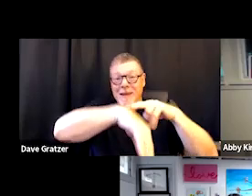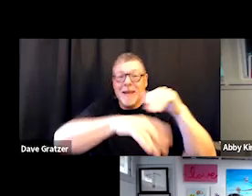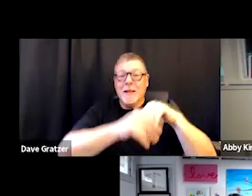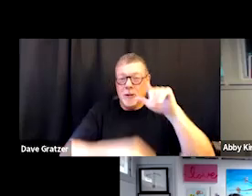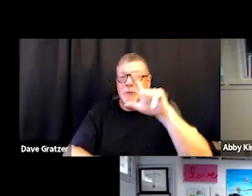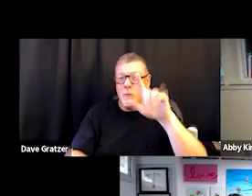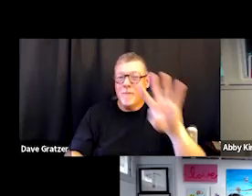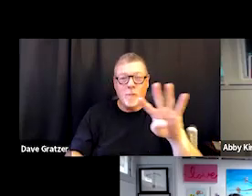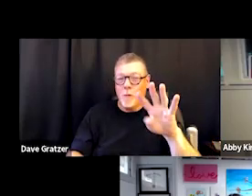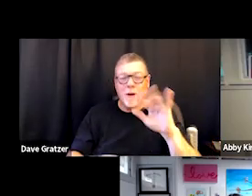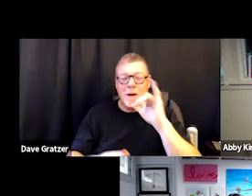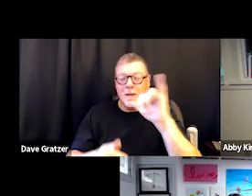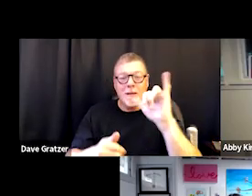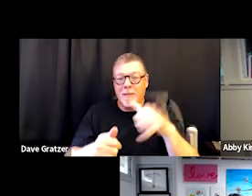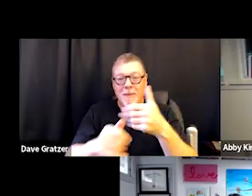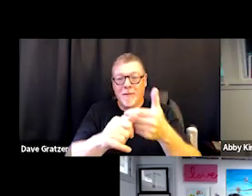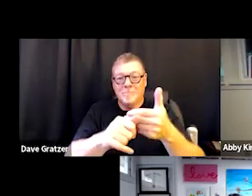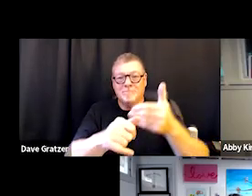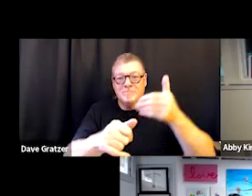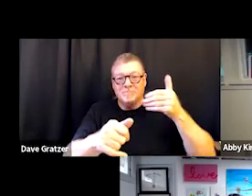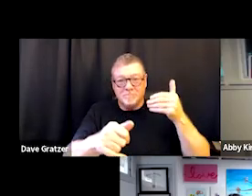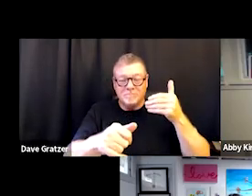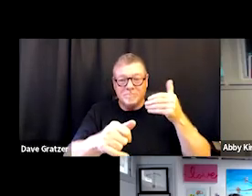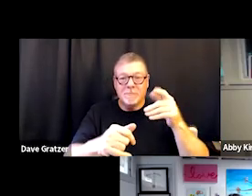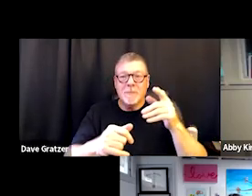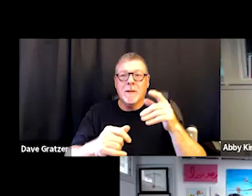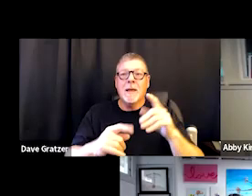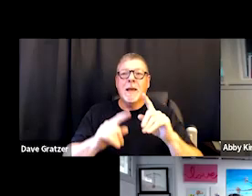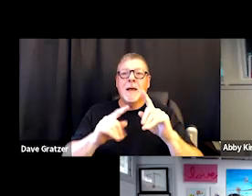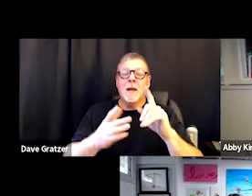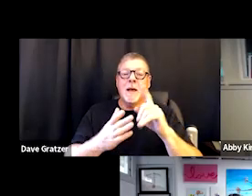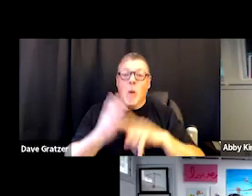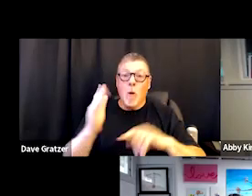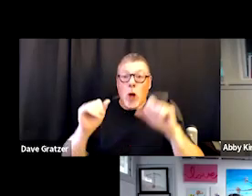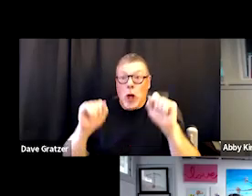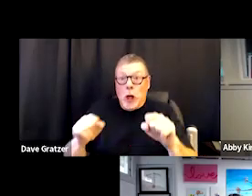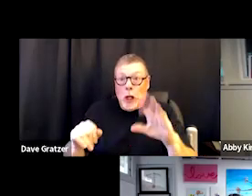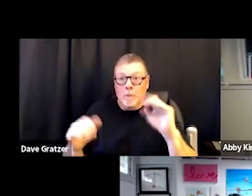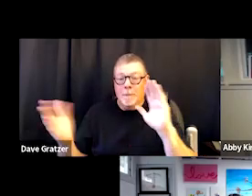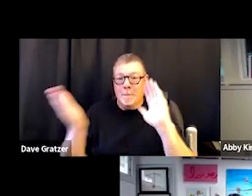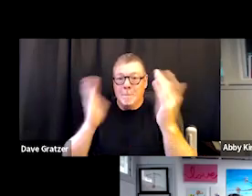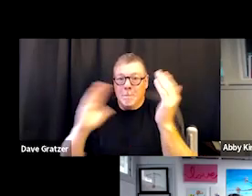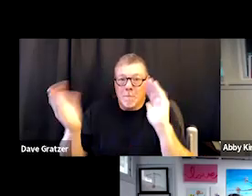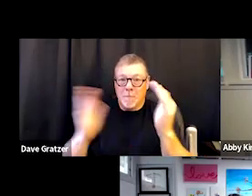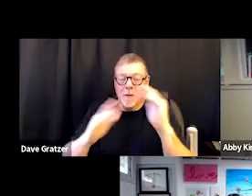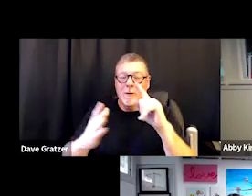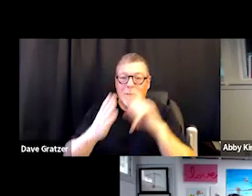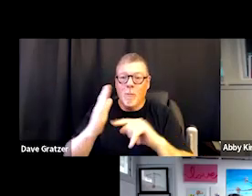So it's not that far away in time distance, but could be a comparison to what the national average